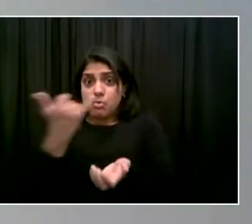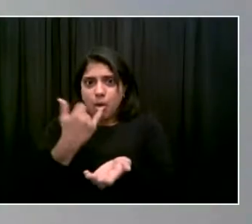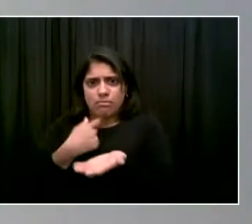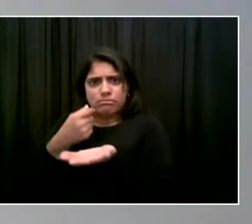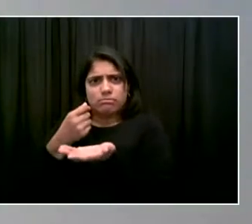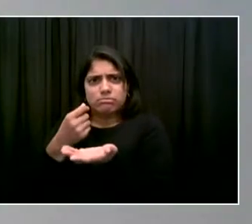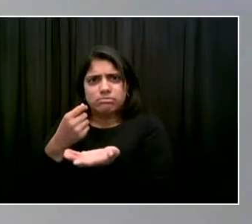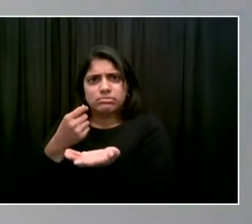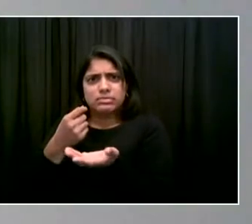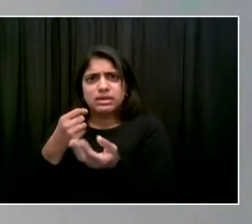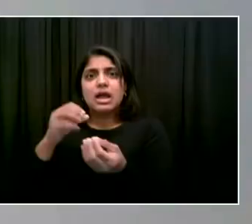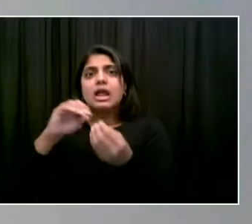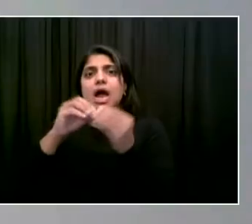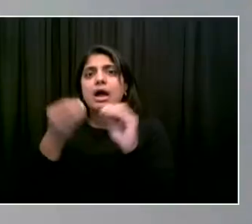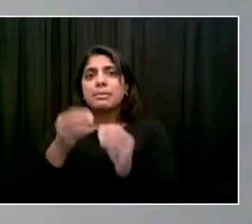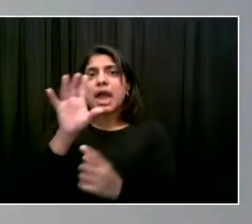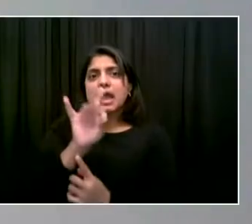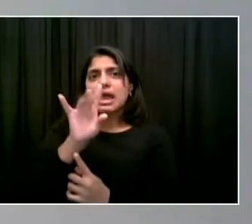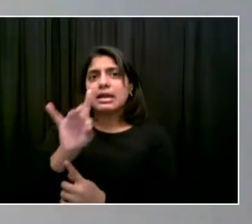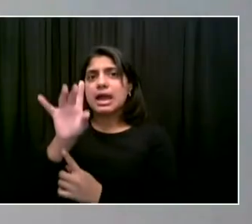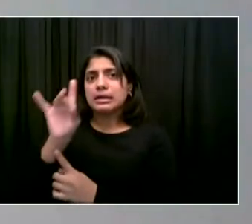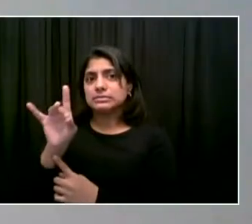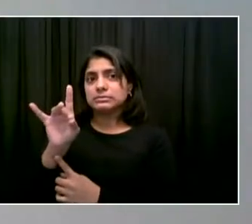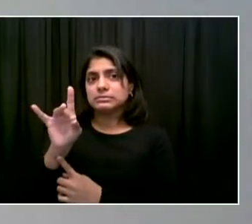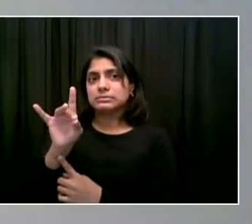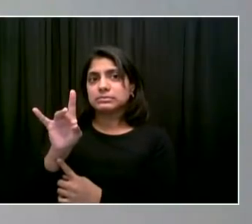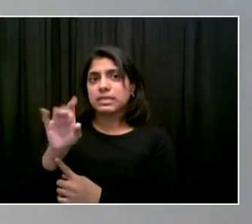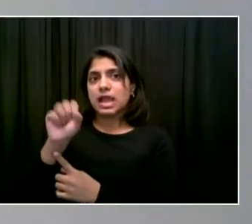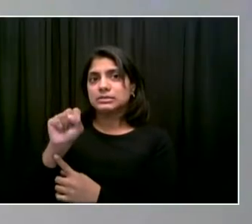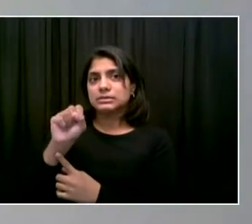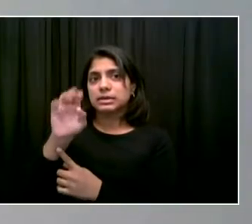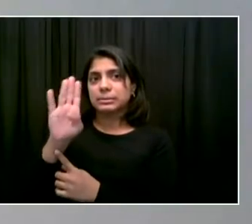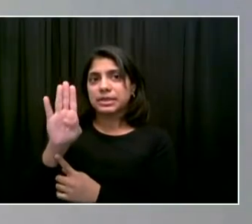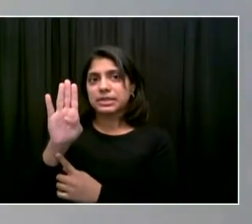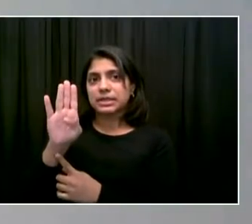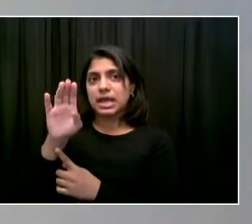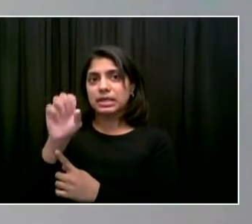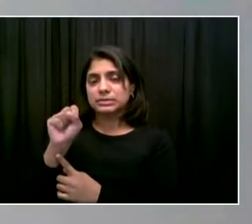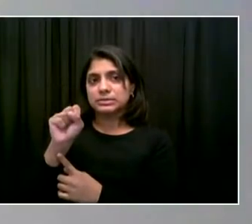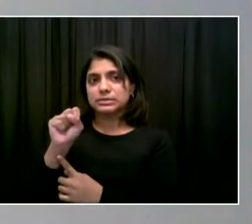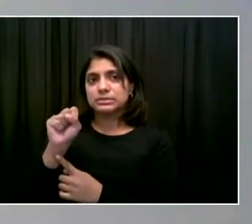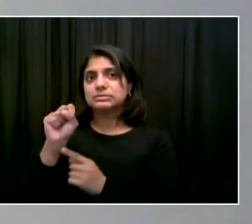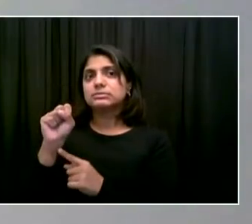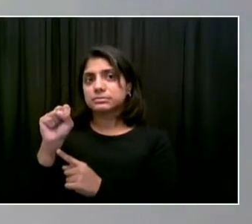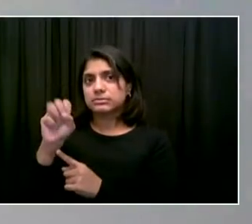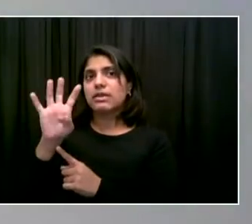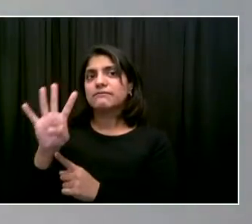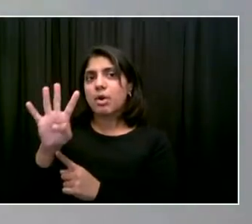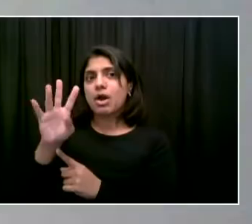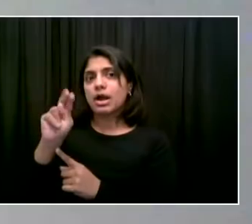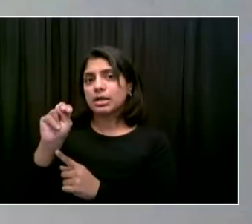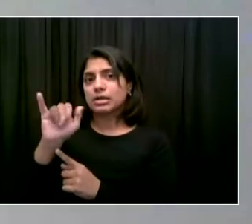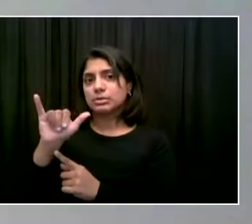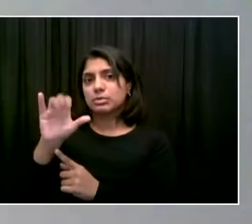EXPLAIN AND WALK THROUGH SOME OF